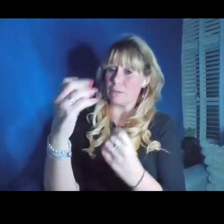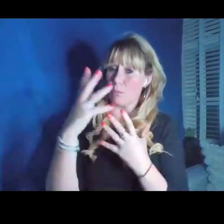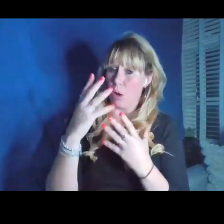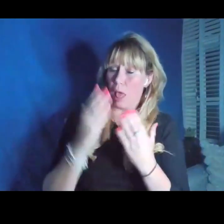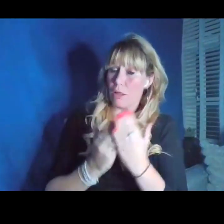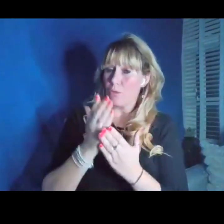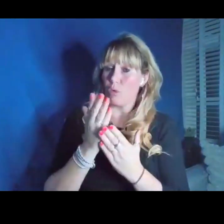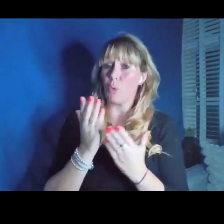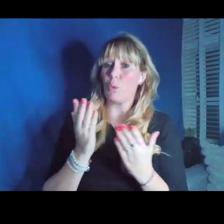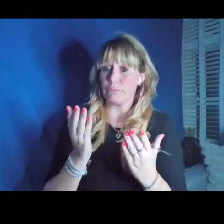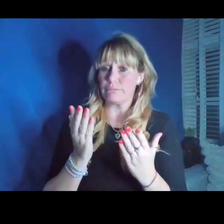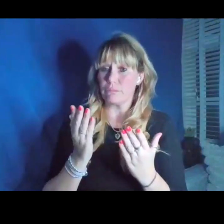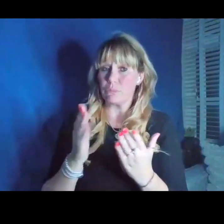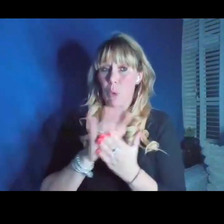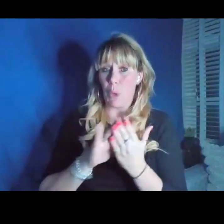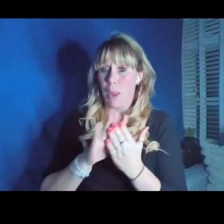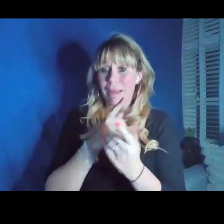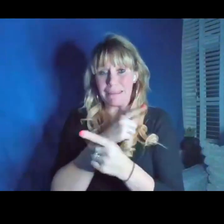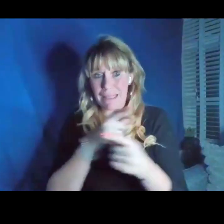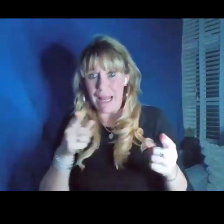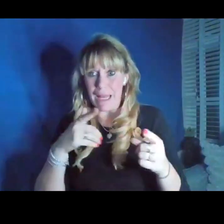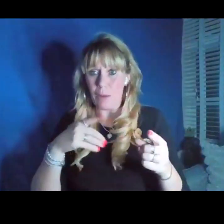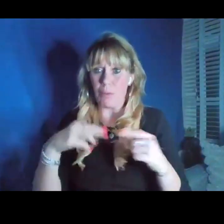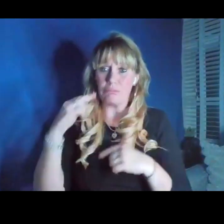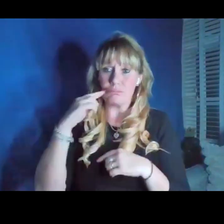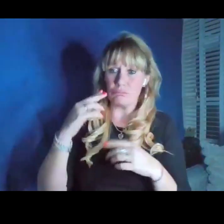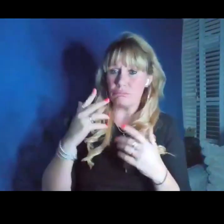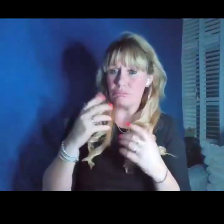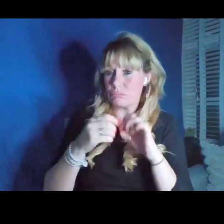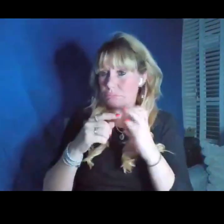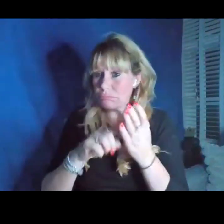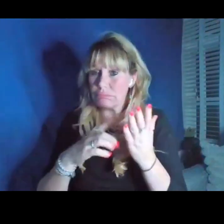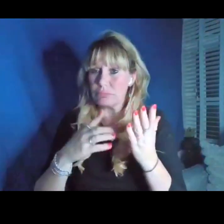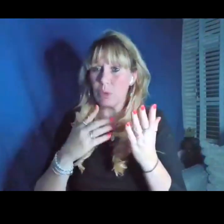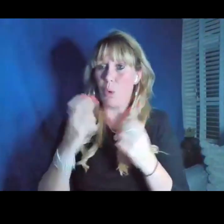so that everyone who needs to do so can see her.